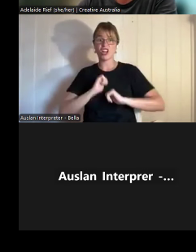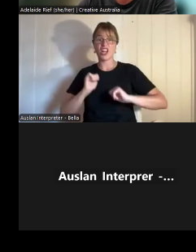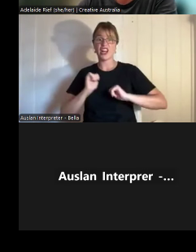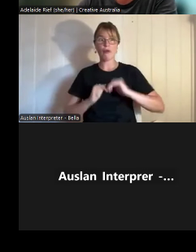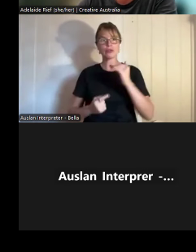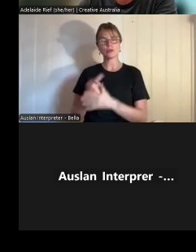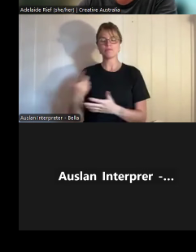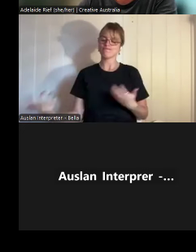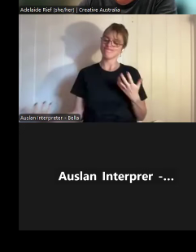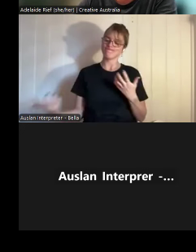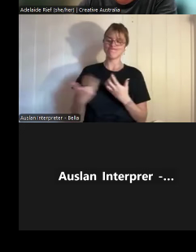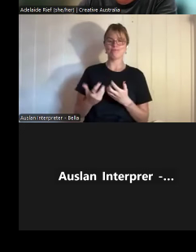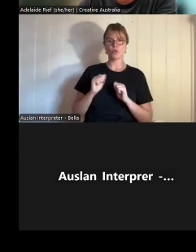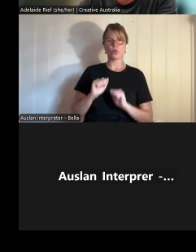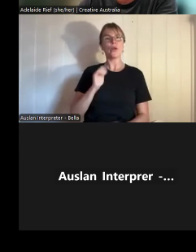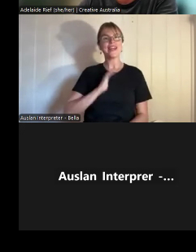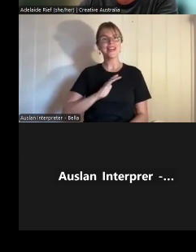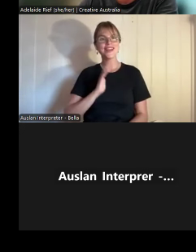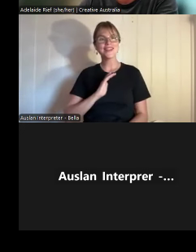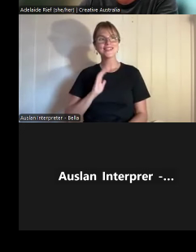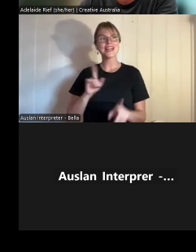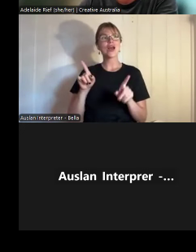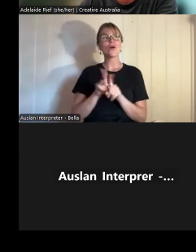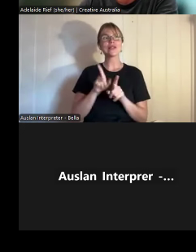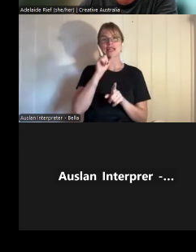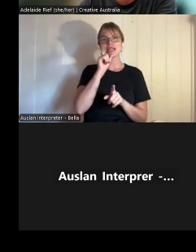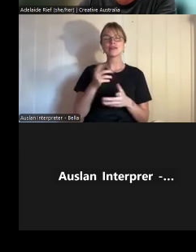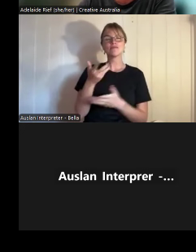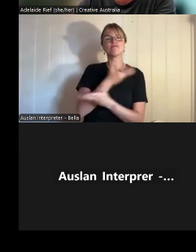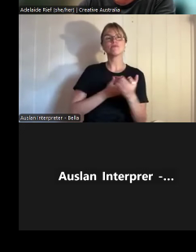best your needs. And also you will be able to talk with them about your learning preferences.